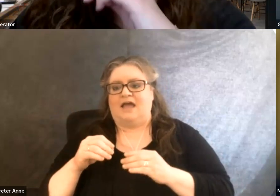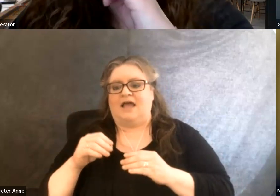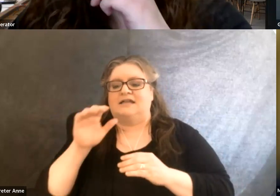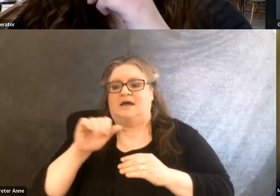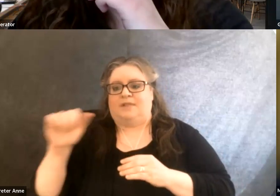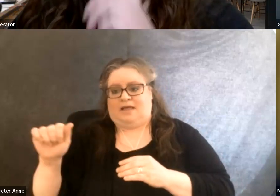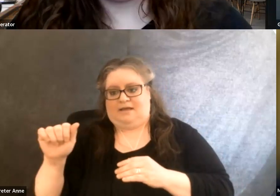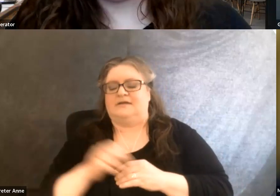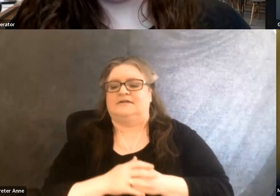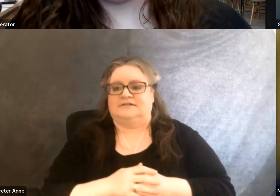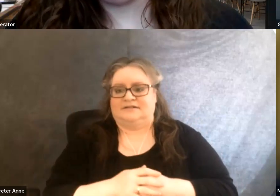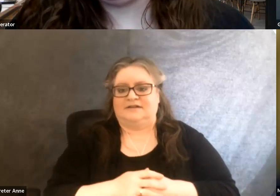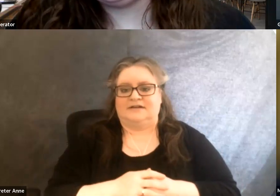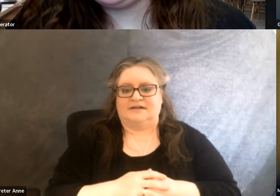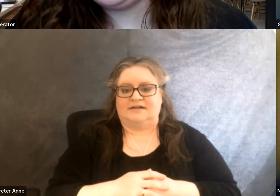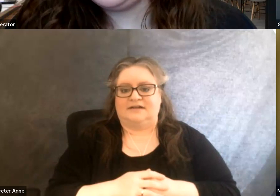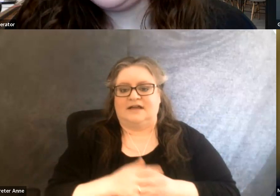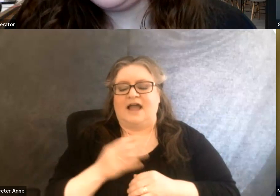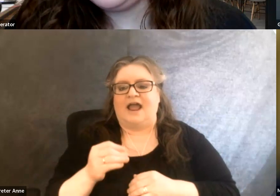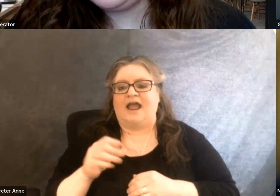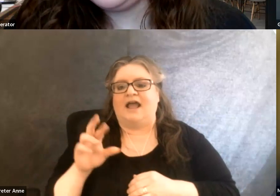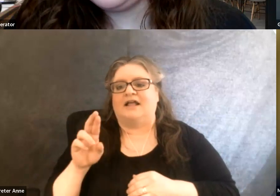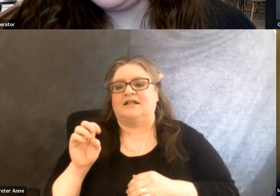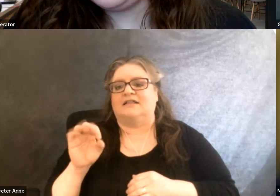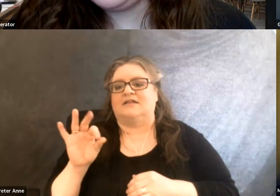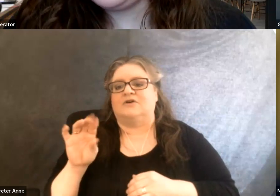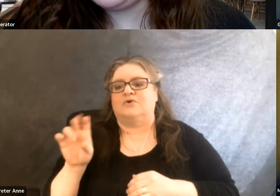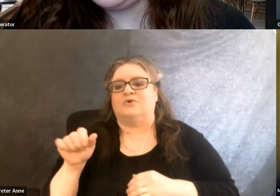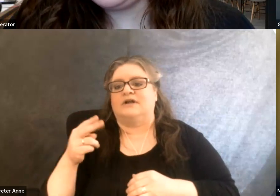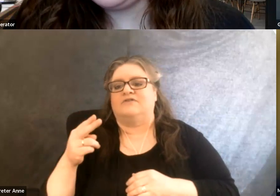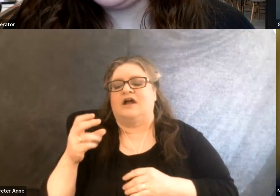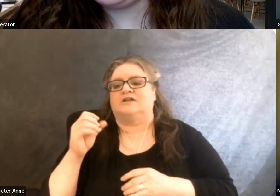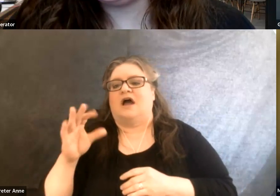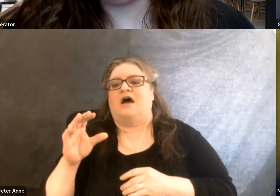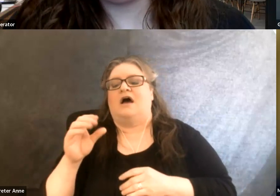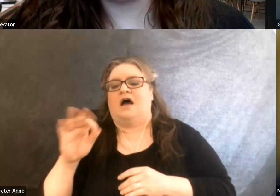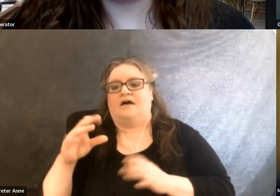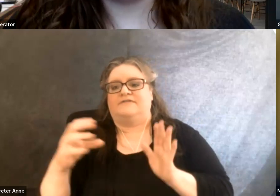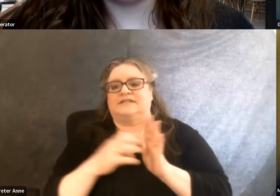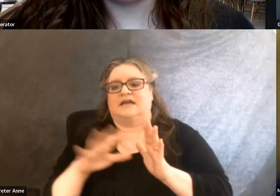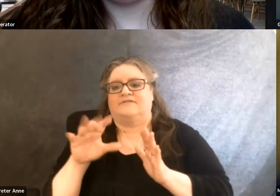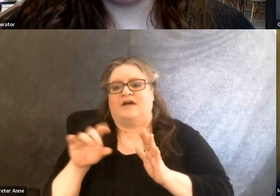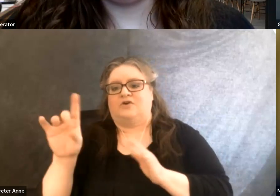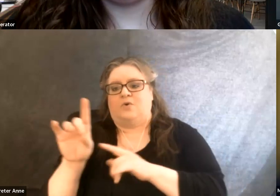and the refresh of the standards.